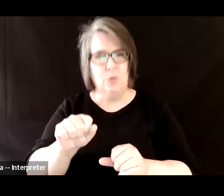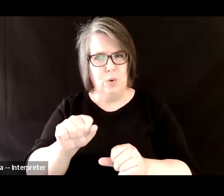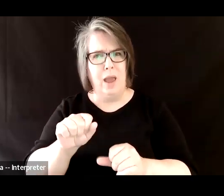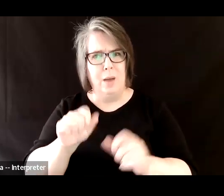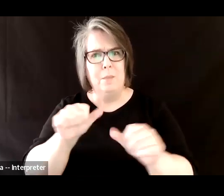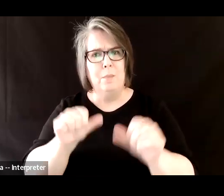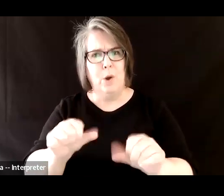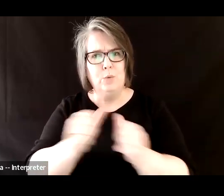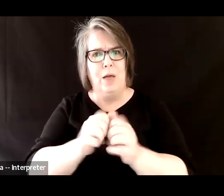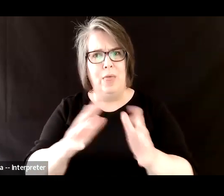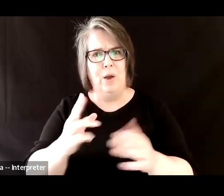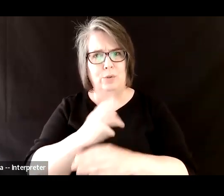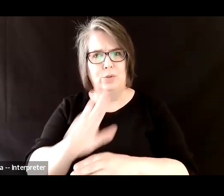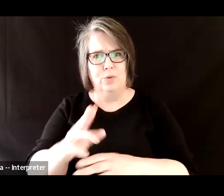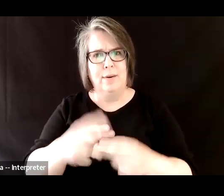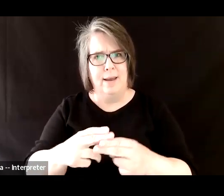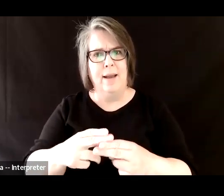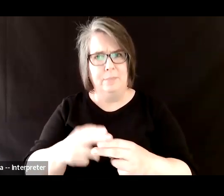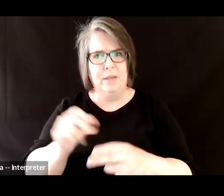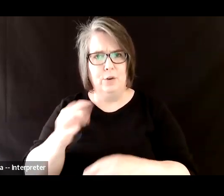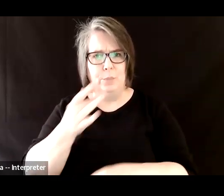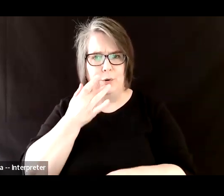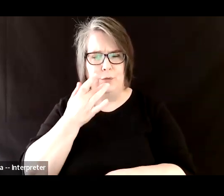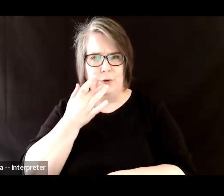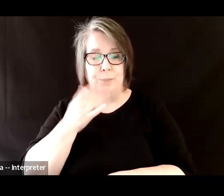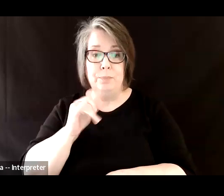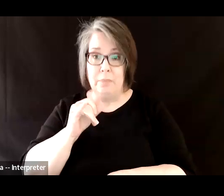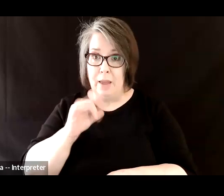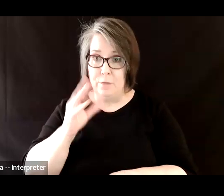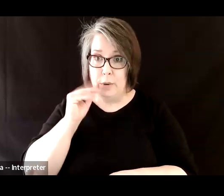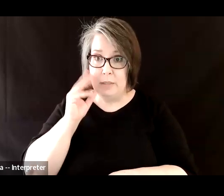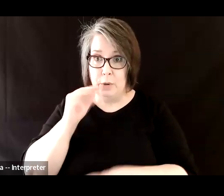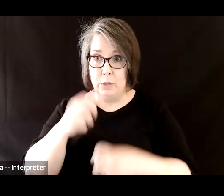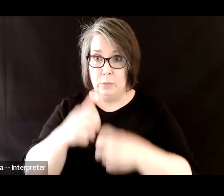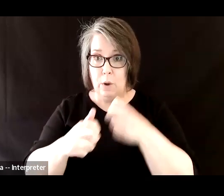If you experience issues with Zoom, please email tap@wfu.